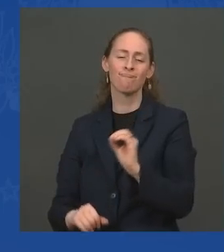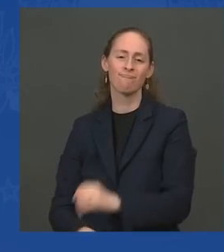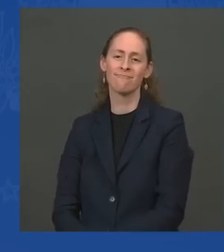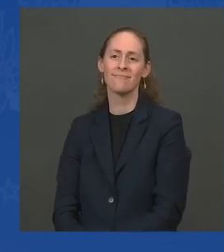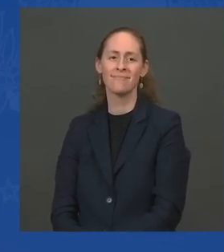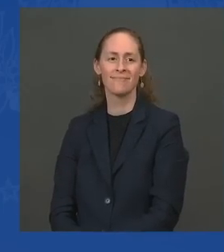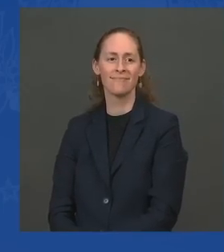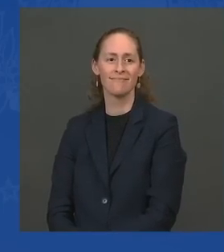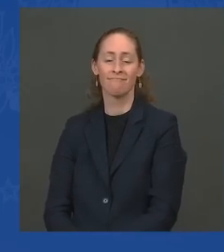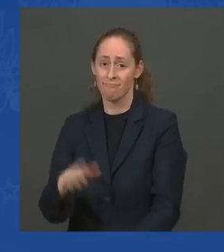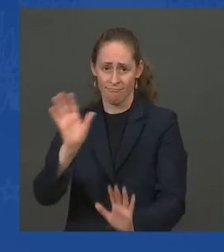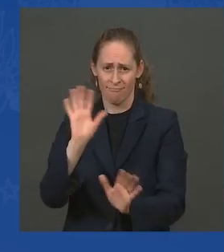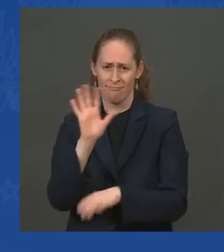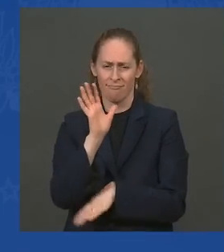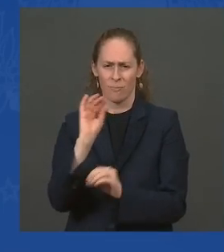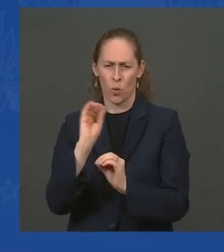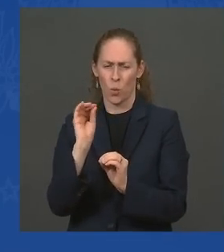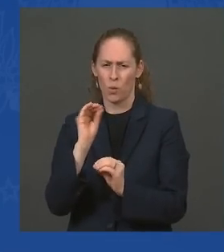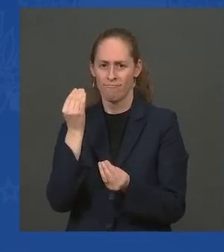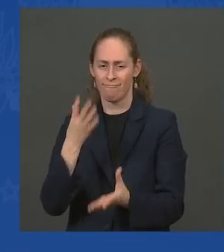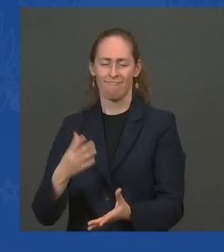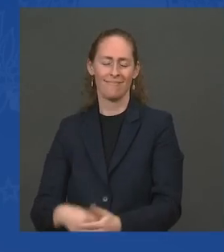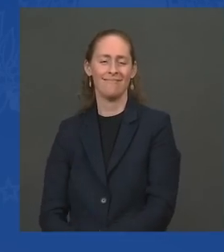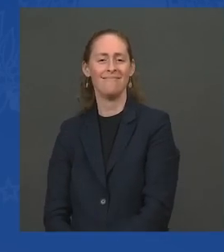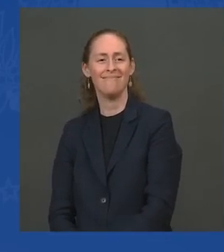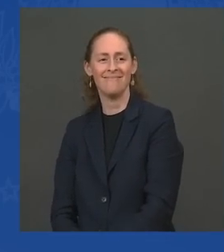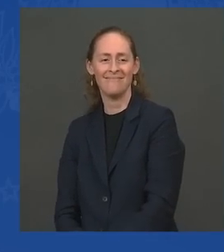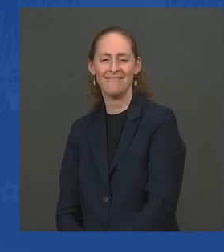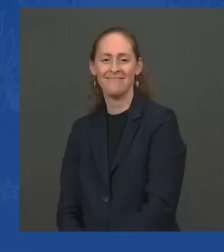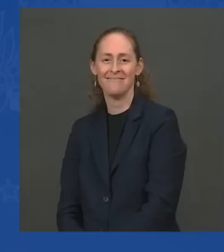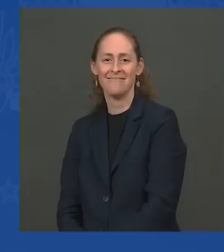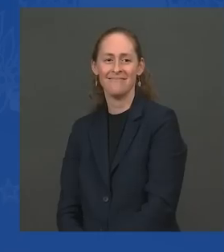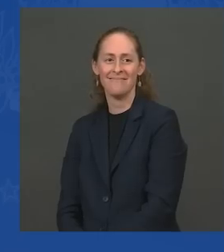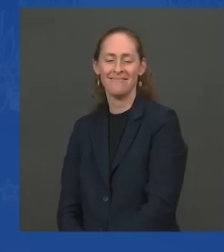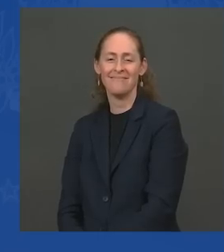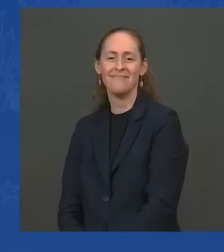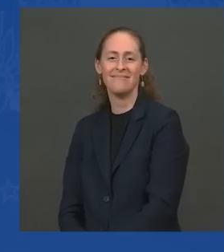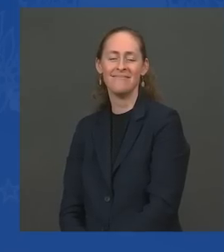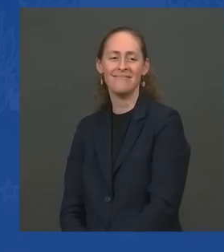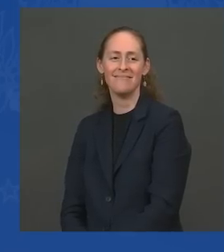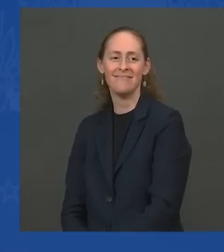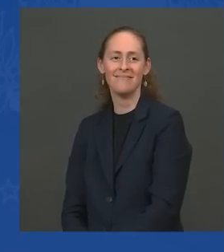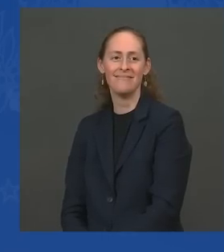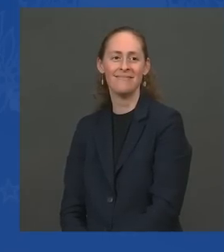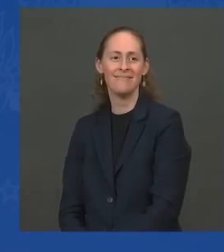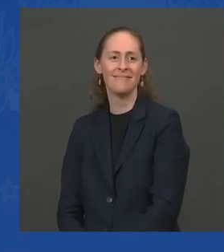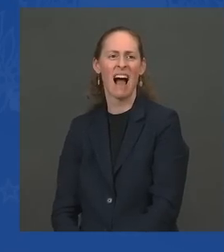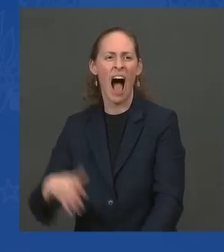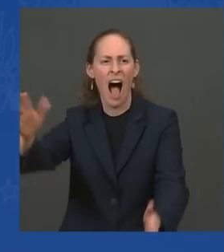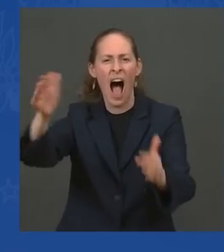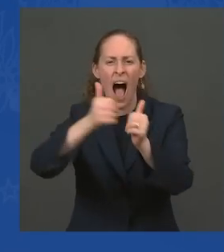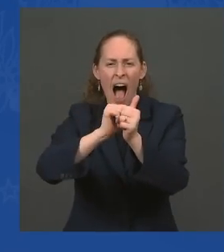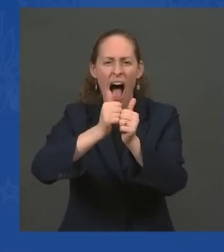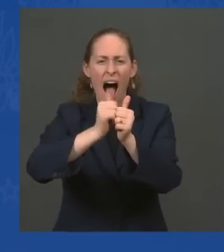And they say, "Well, how're you doing that, Joe?" Well, I'll tell you what, real simple: